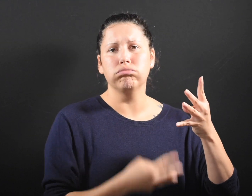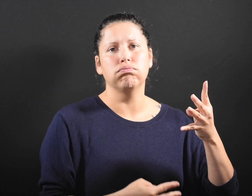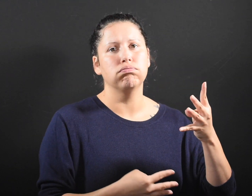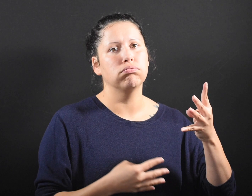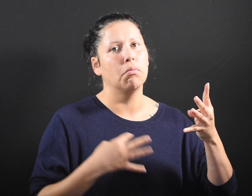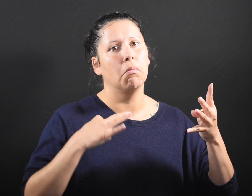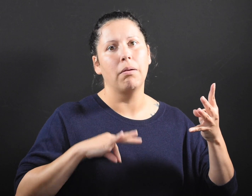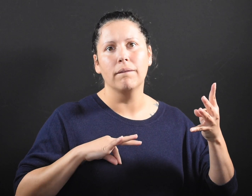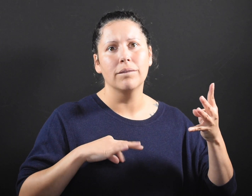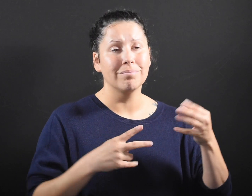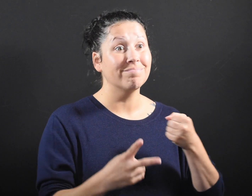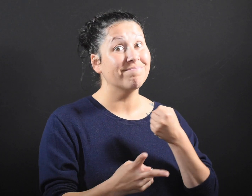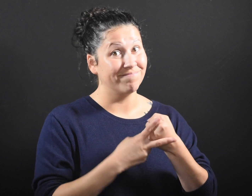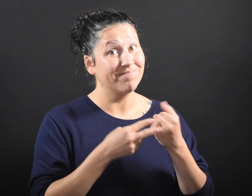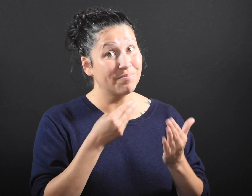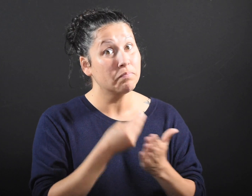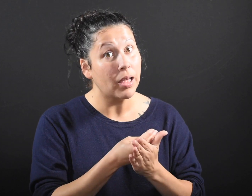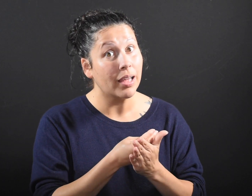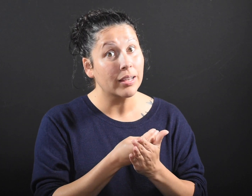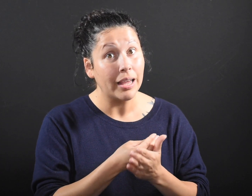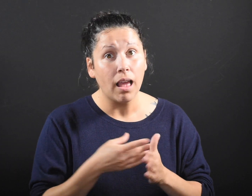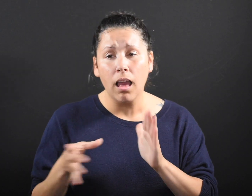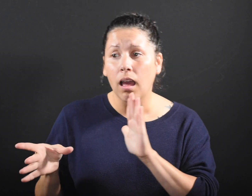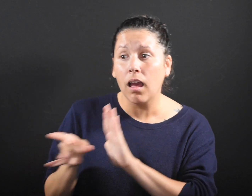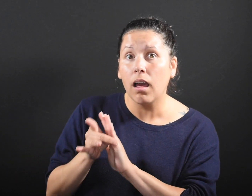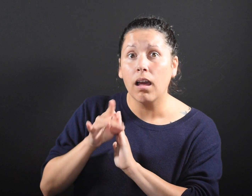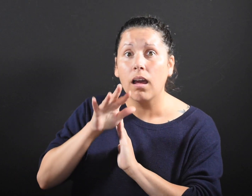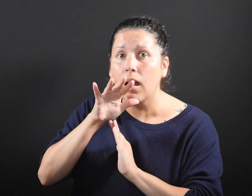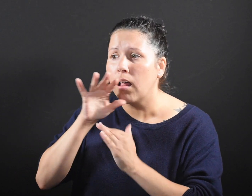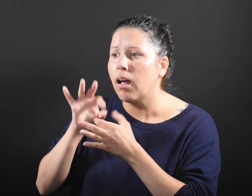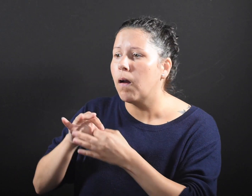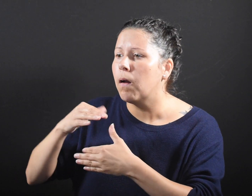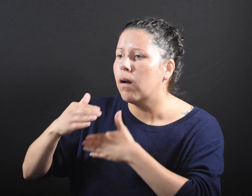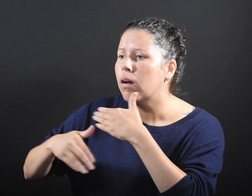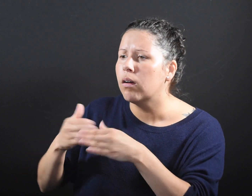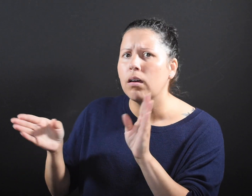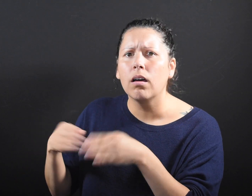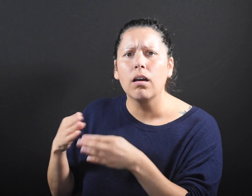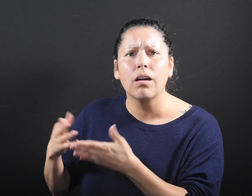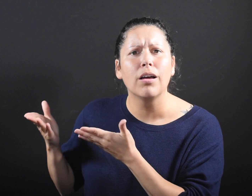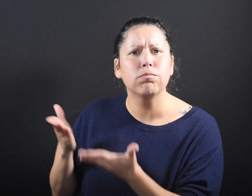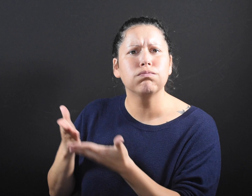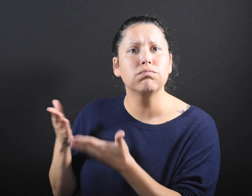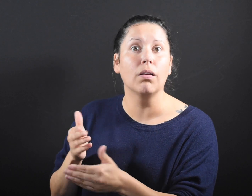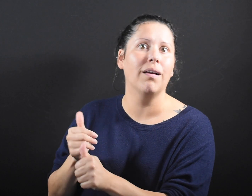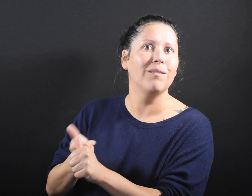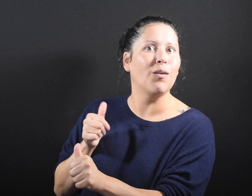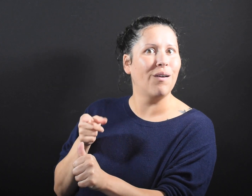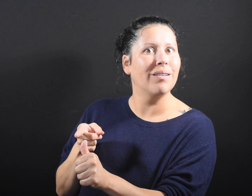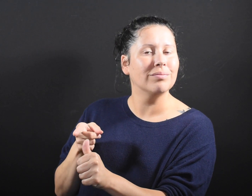are several benefits to making your own baby food fresh at home: it can be cost-effective,